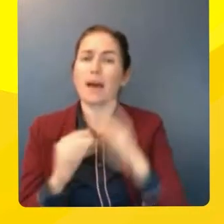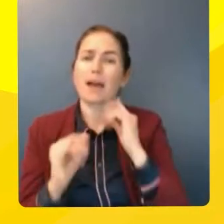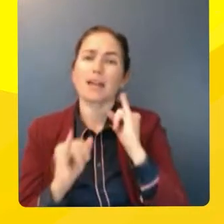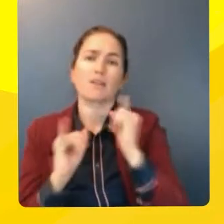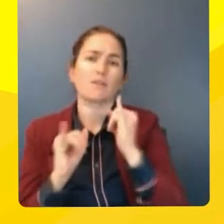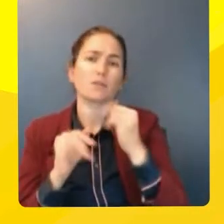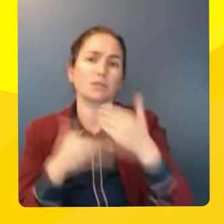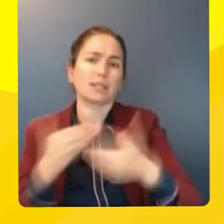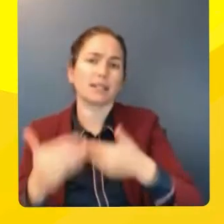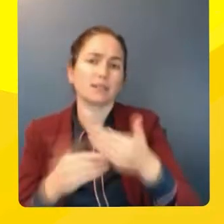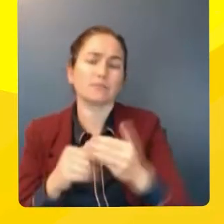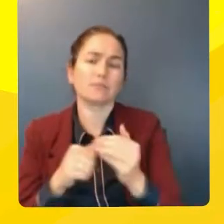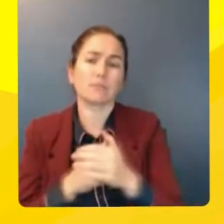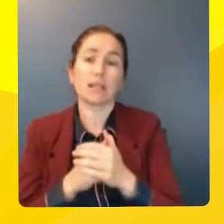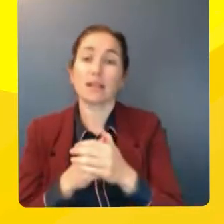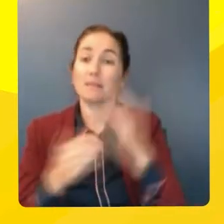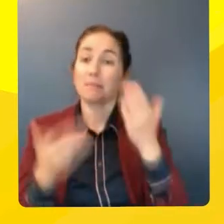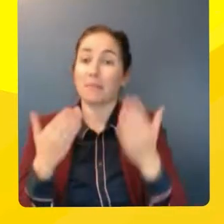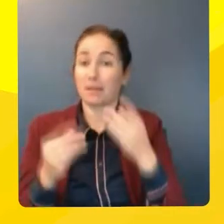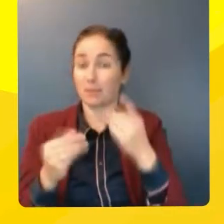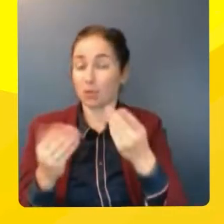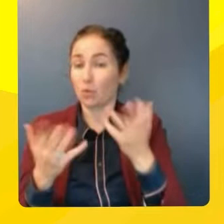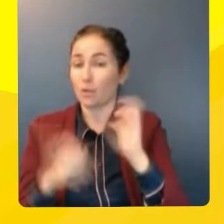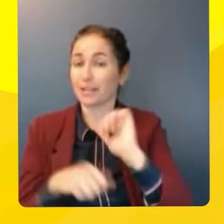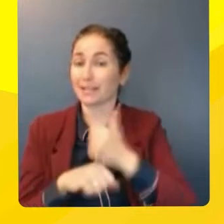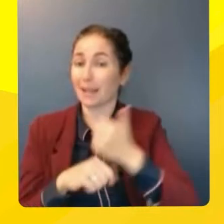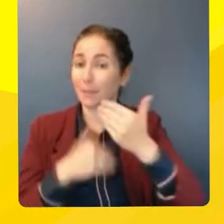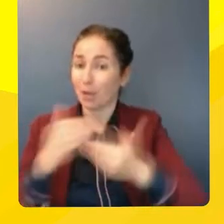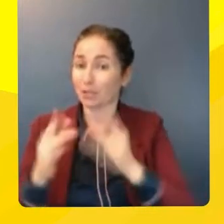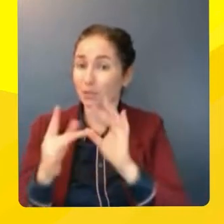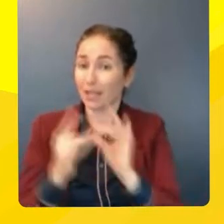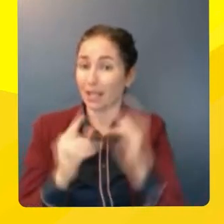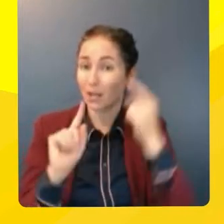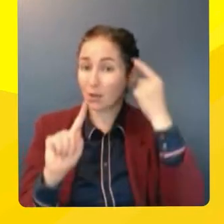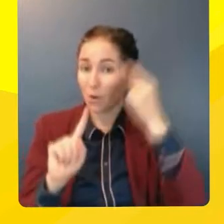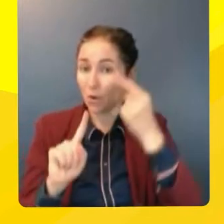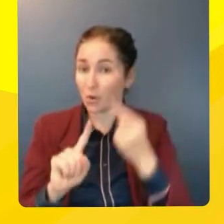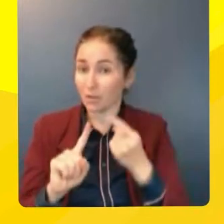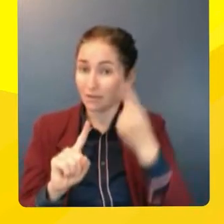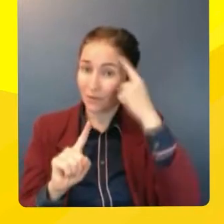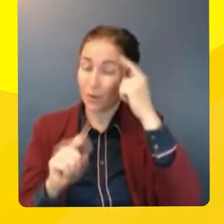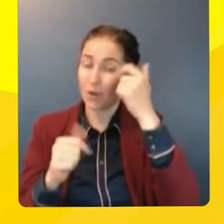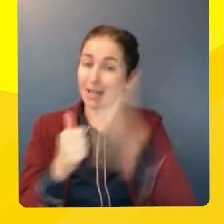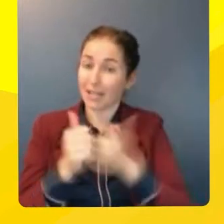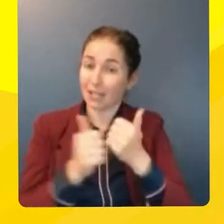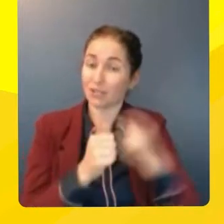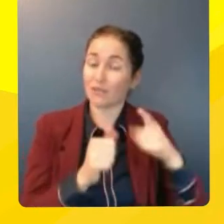You might wish to set process-related goals for each of those stages and each of those